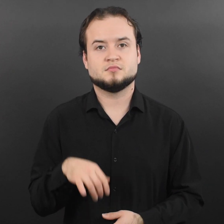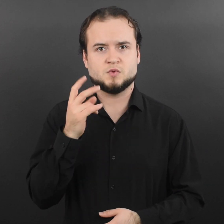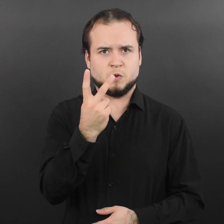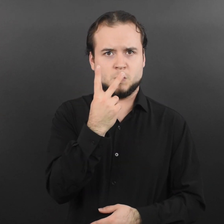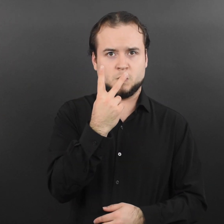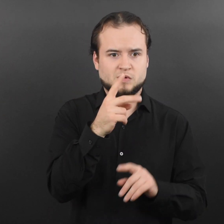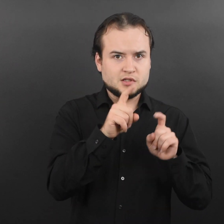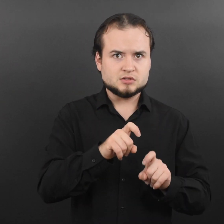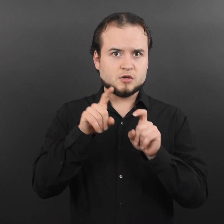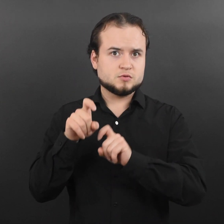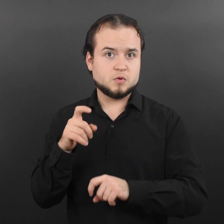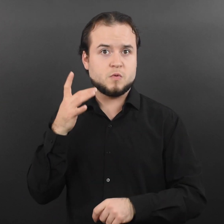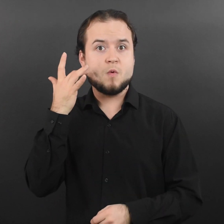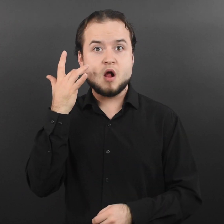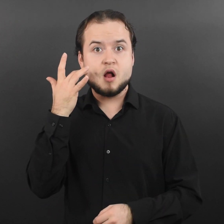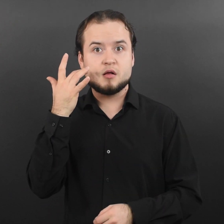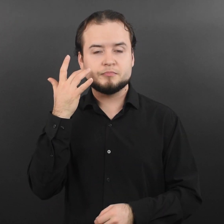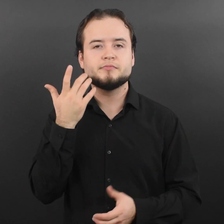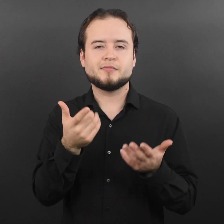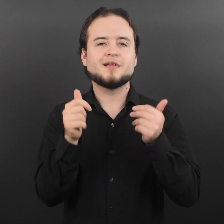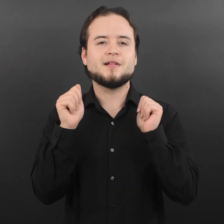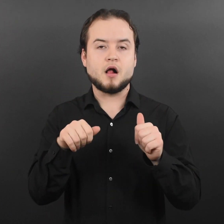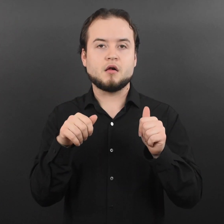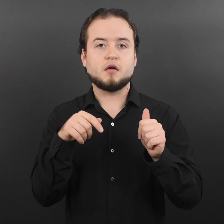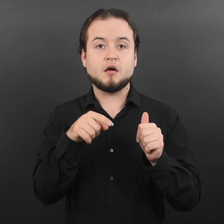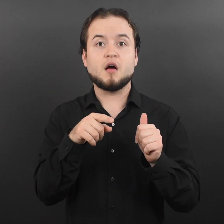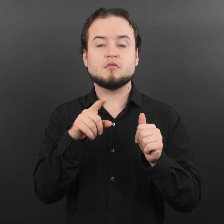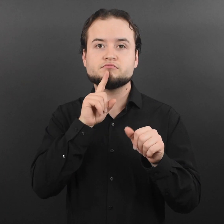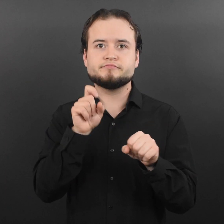and not enough virus was present for the test to detect it.